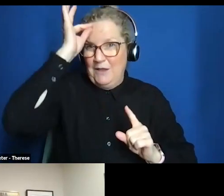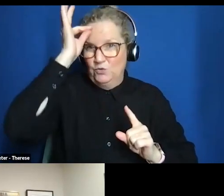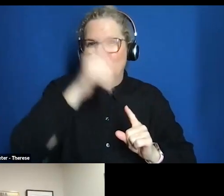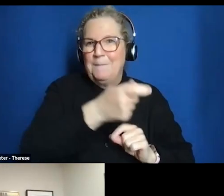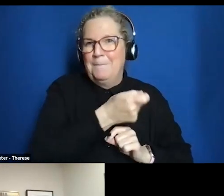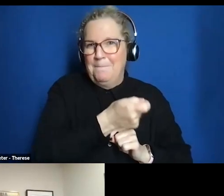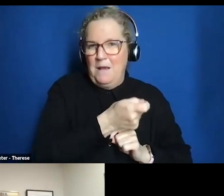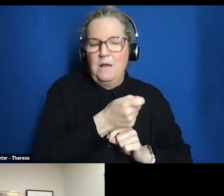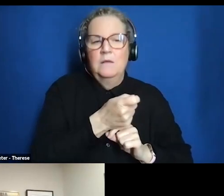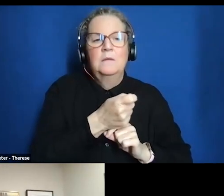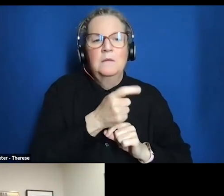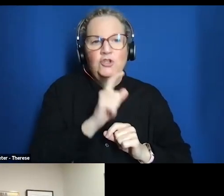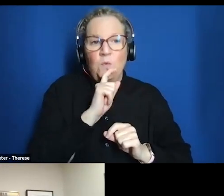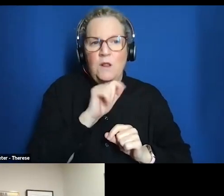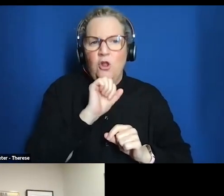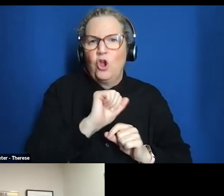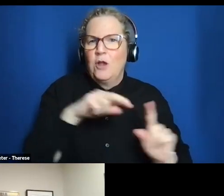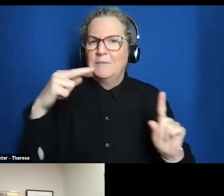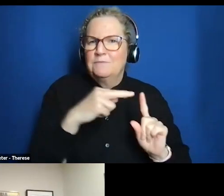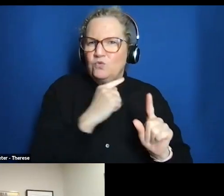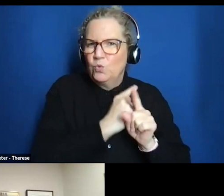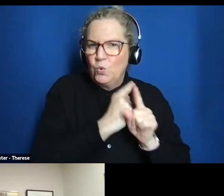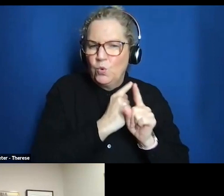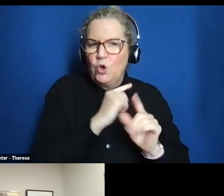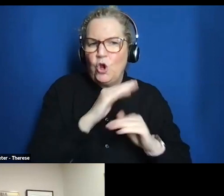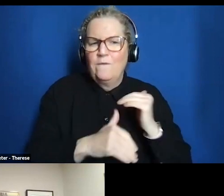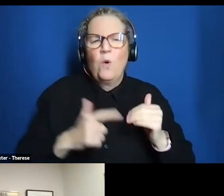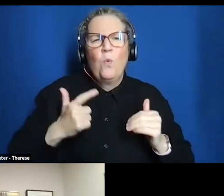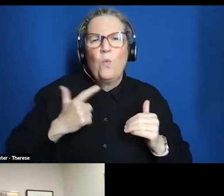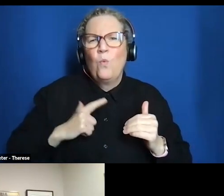Catherine will give her perspective on why we need a disability data.